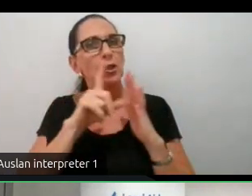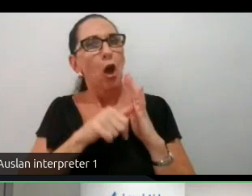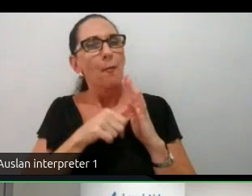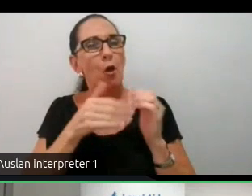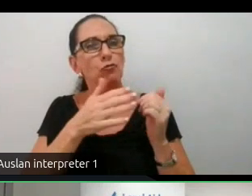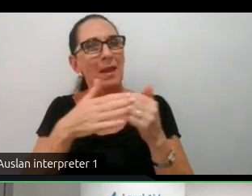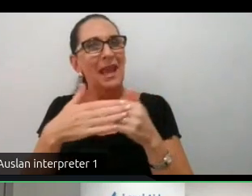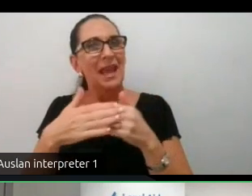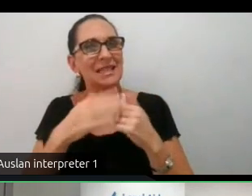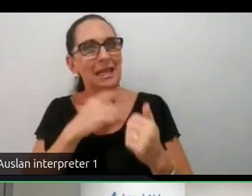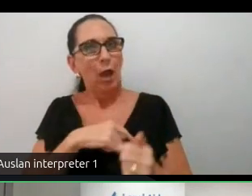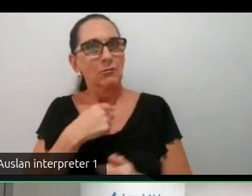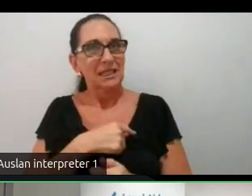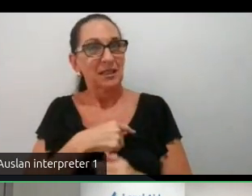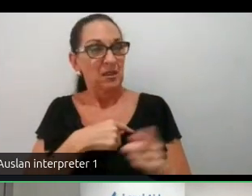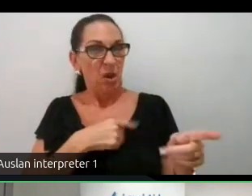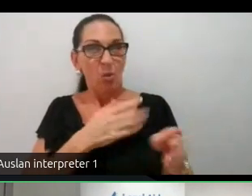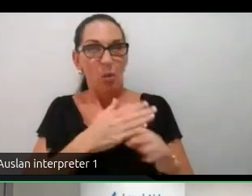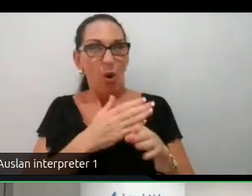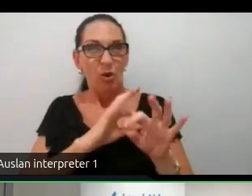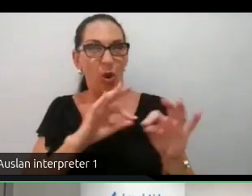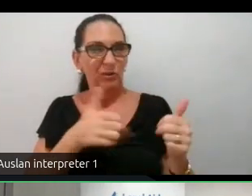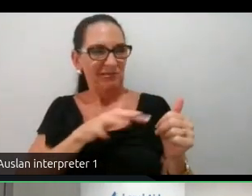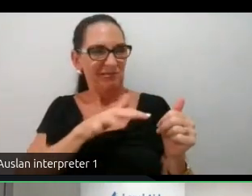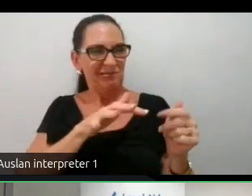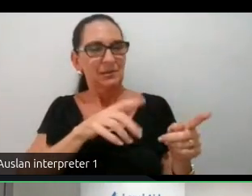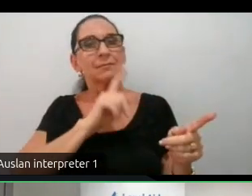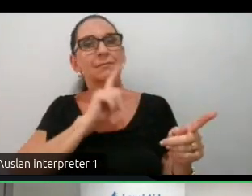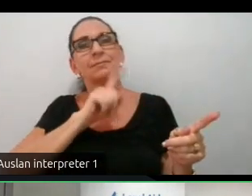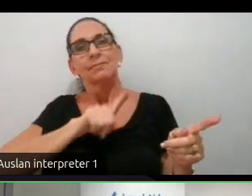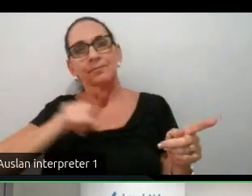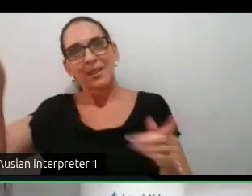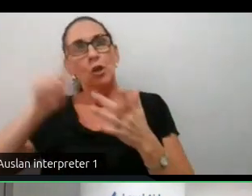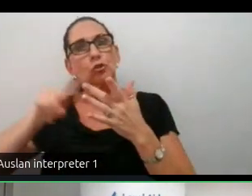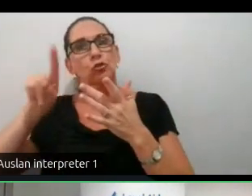repairs guarantee. So if the works are defective, you just go back to the insurer. They're going to